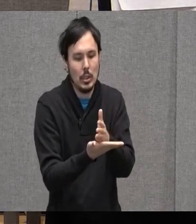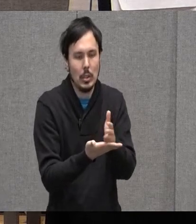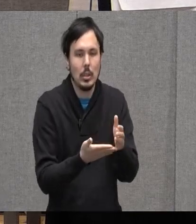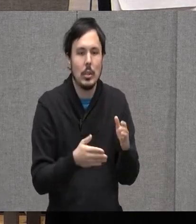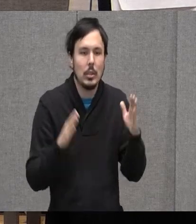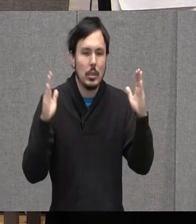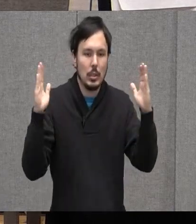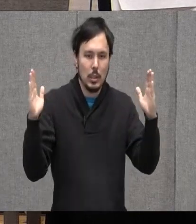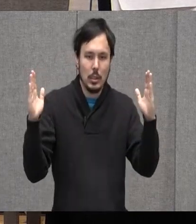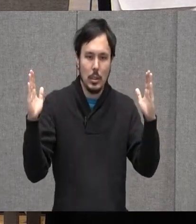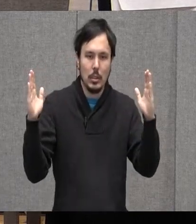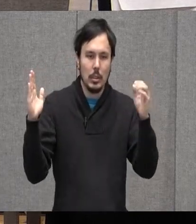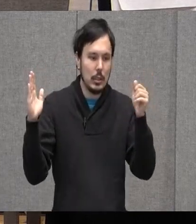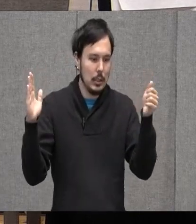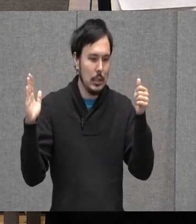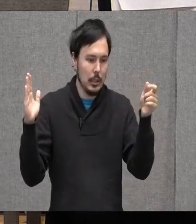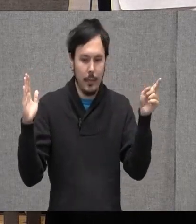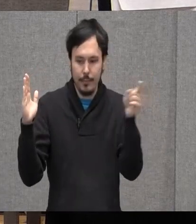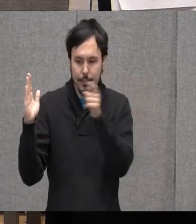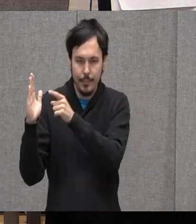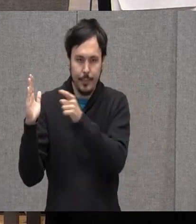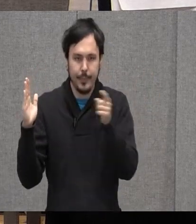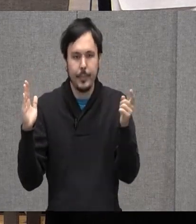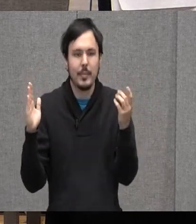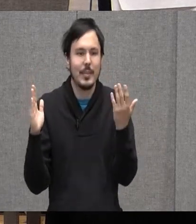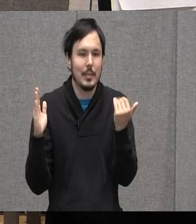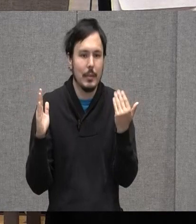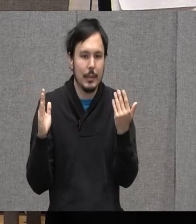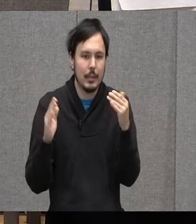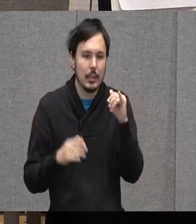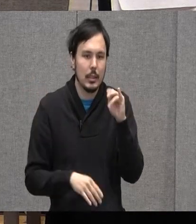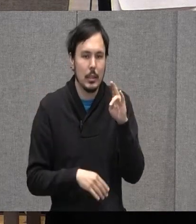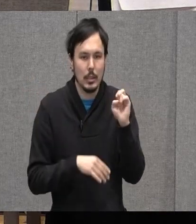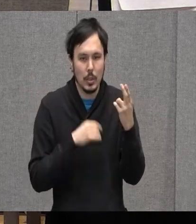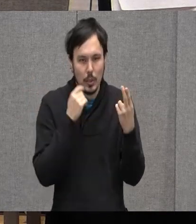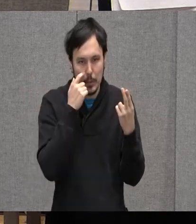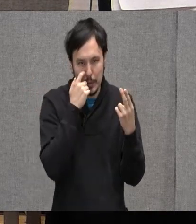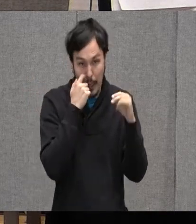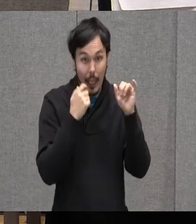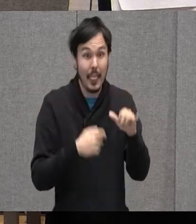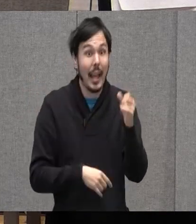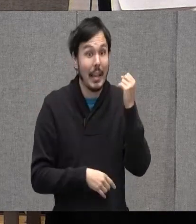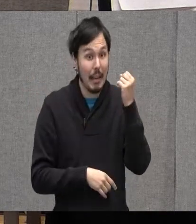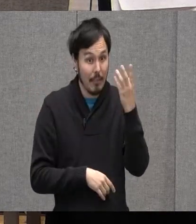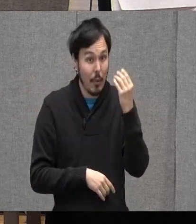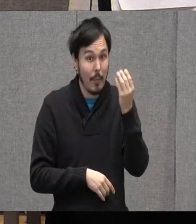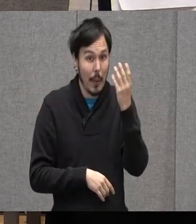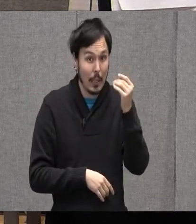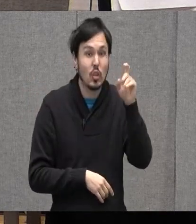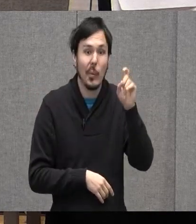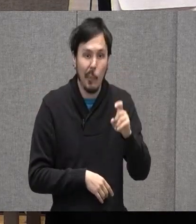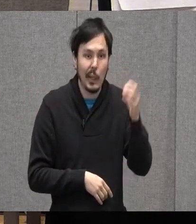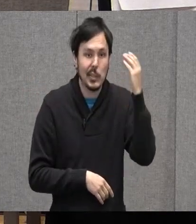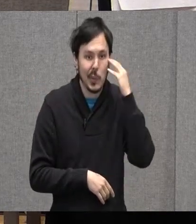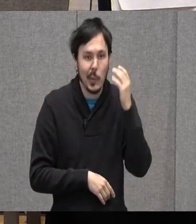that measures 15 inches. So that is information we do need to know.